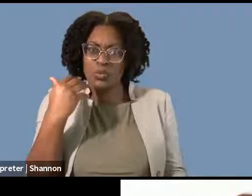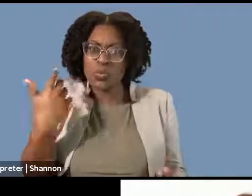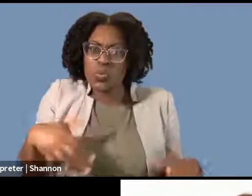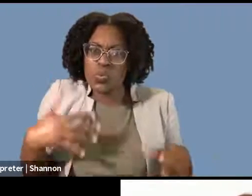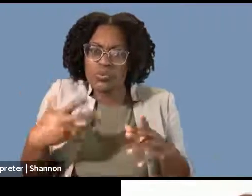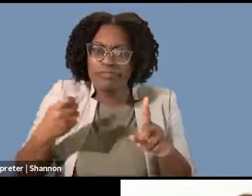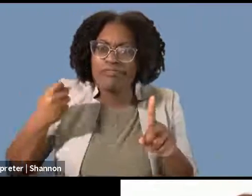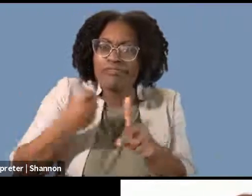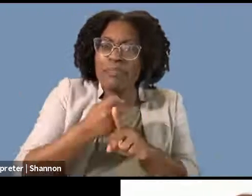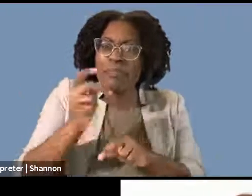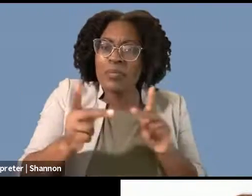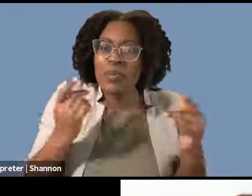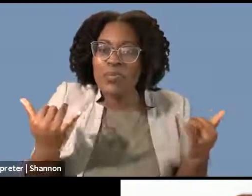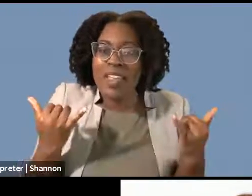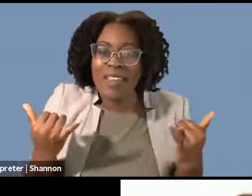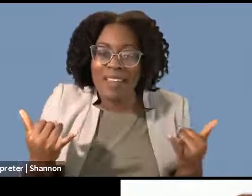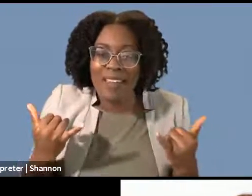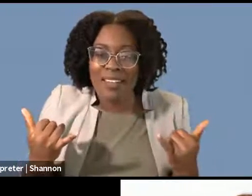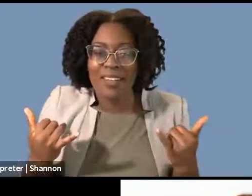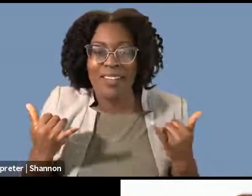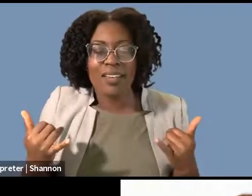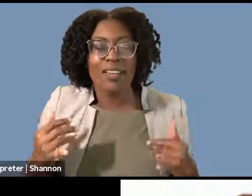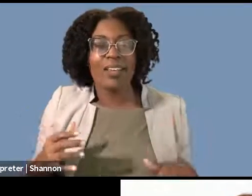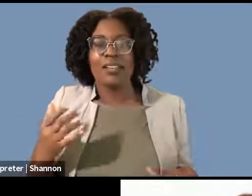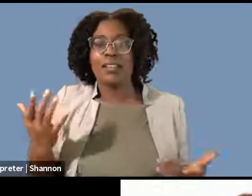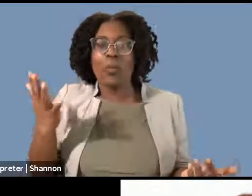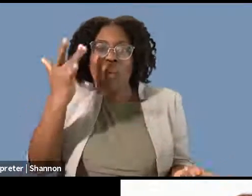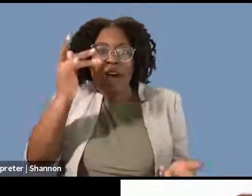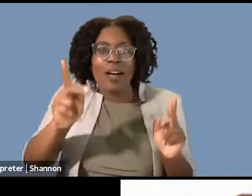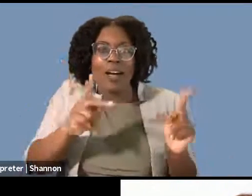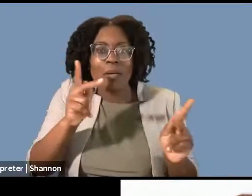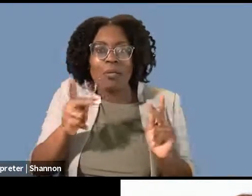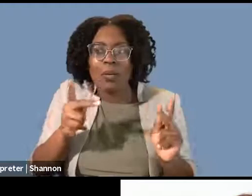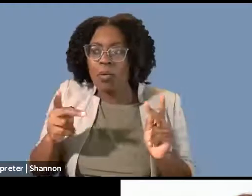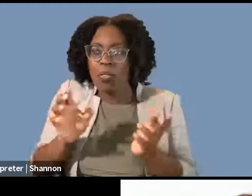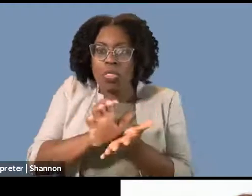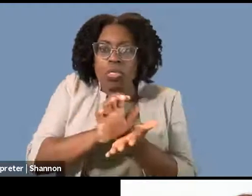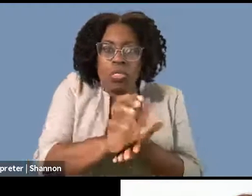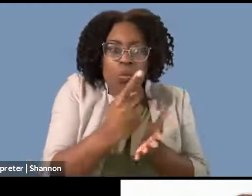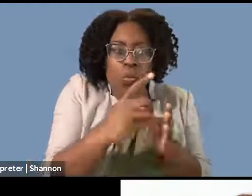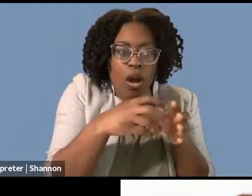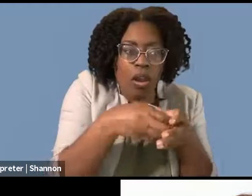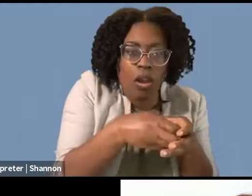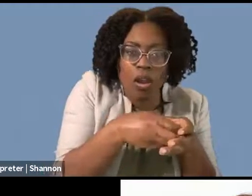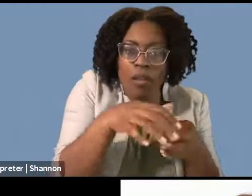people live and whey they live where they are. -- why. Empathy in that sense is going beyond just